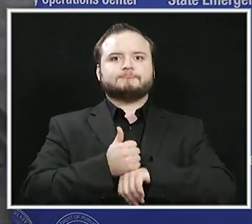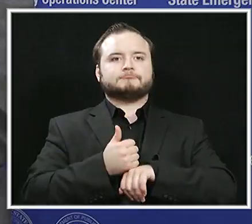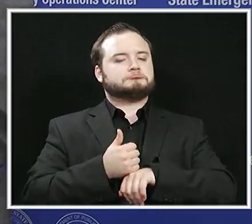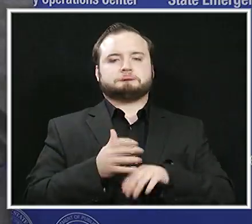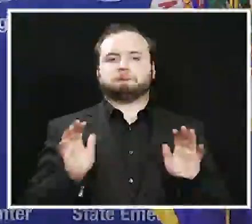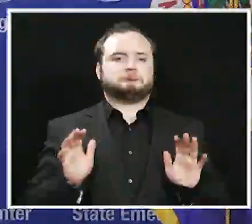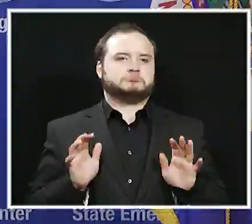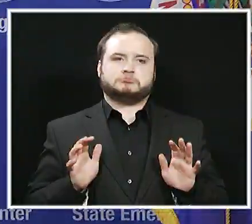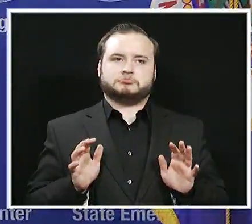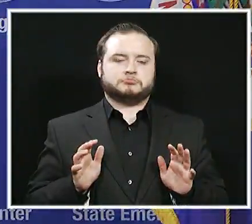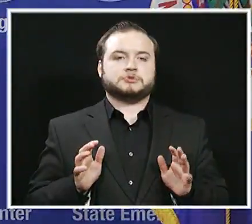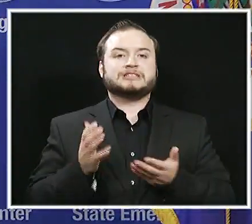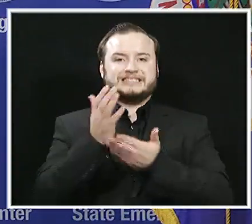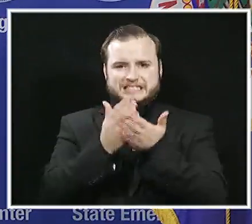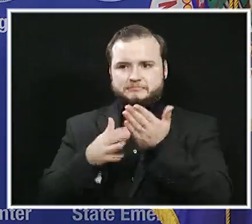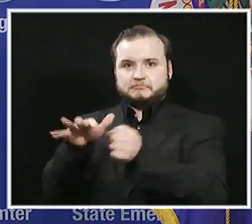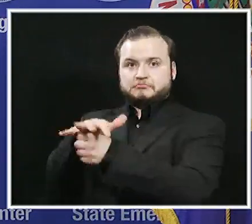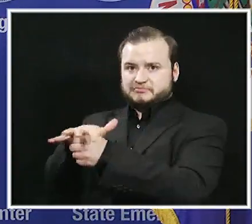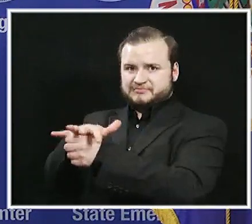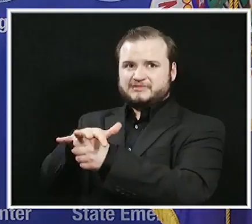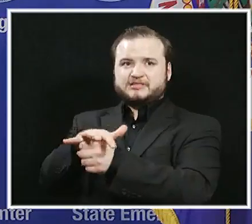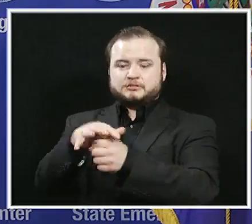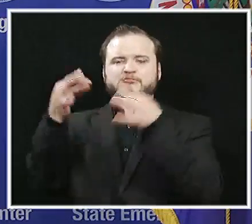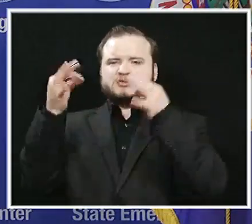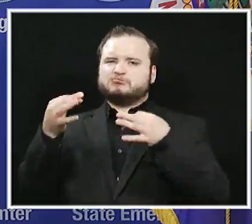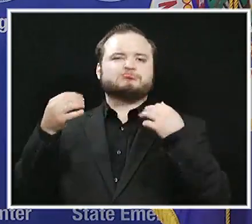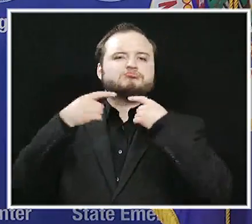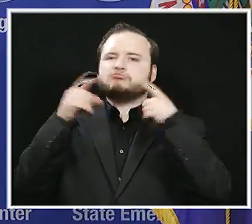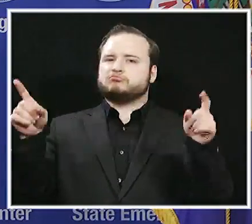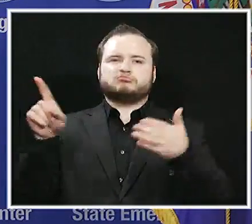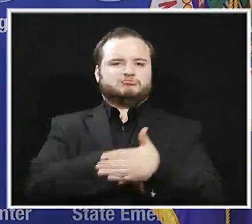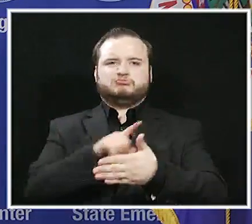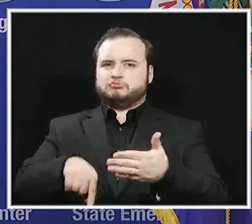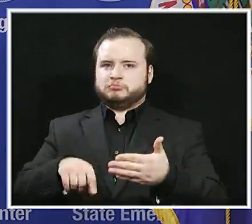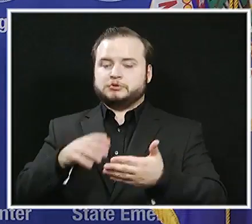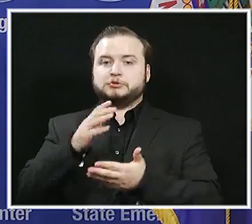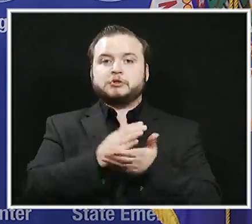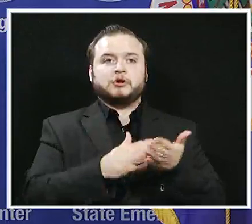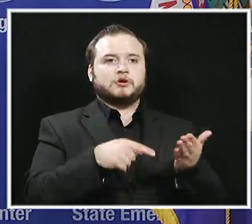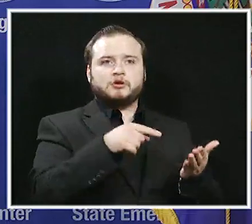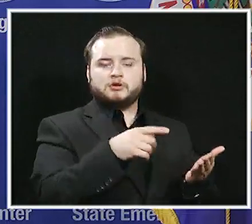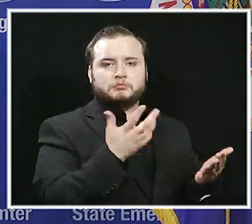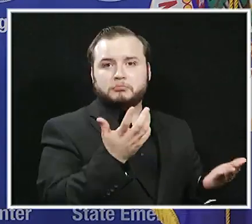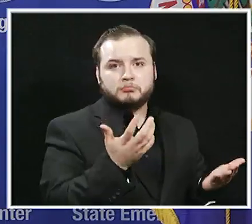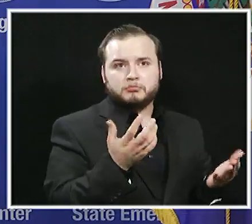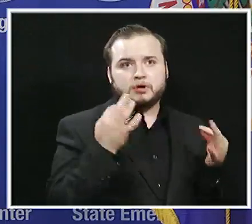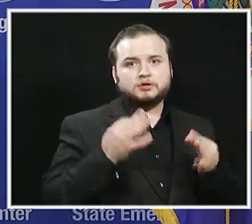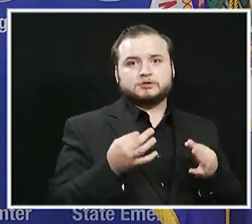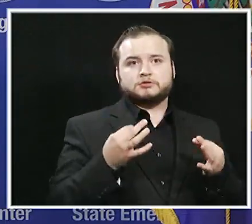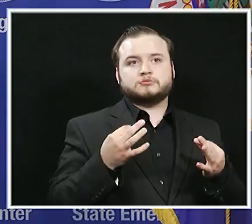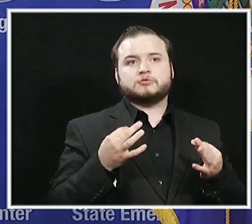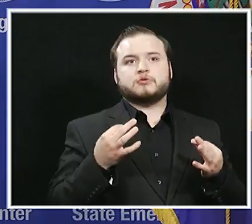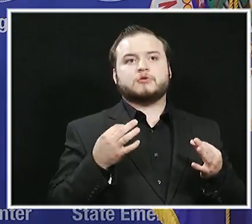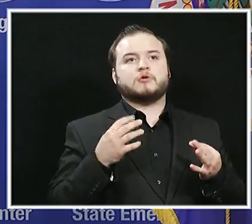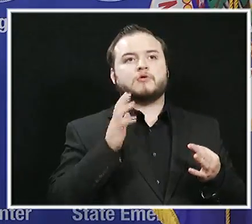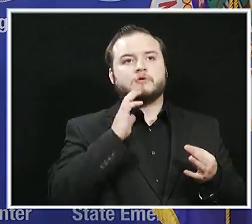Yeah, no permanent decision yet, and again, I wish I could just be definitive. I think, some places are making these calls really early and I think there's a